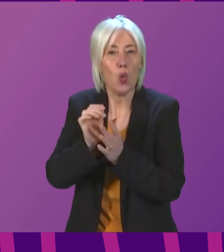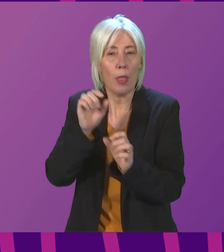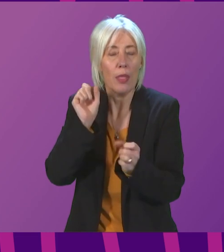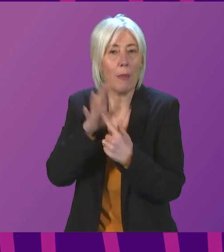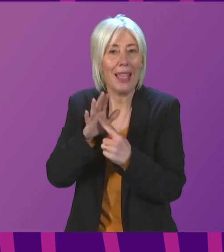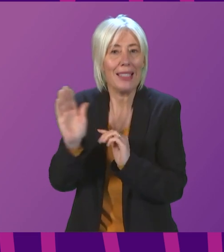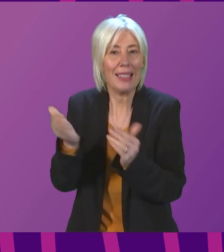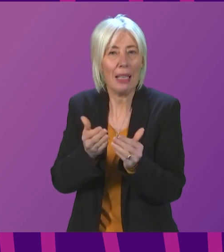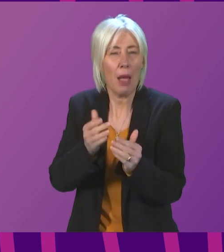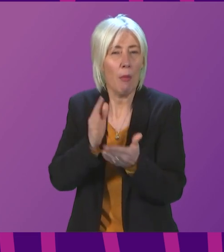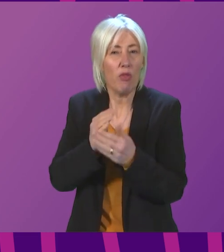4 per cent so far.